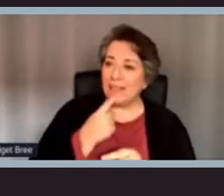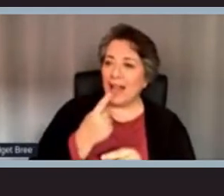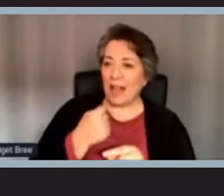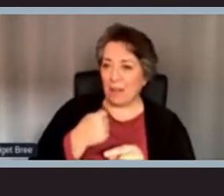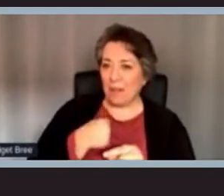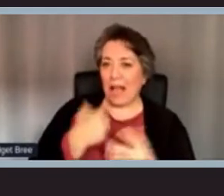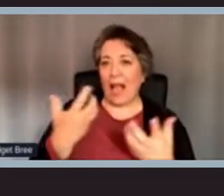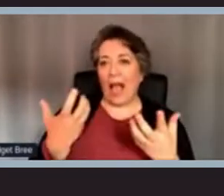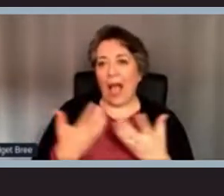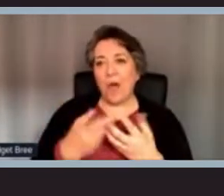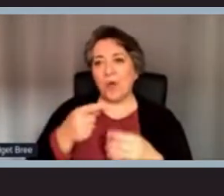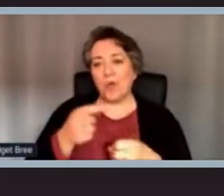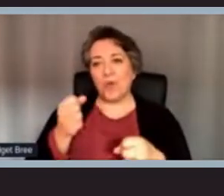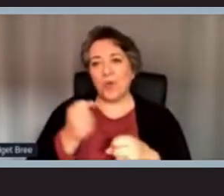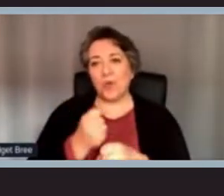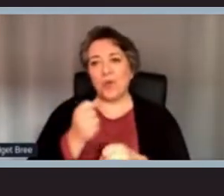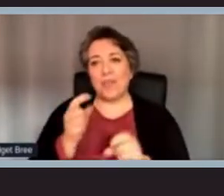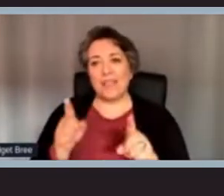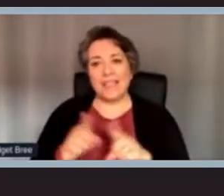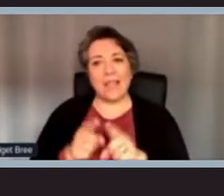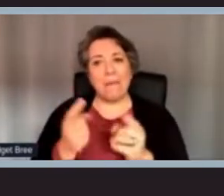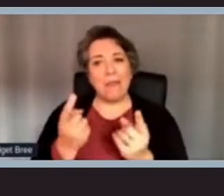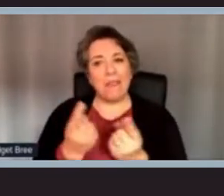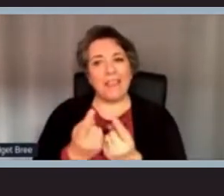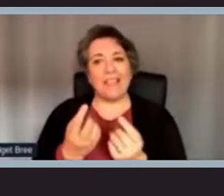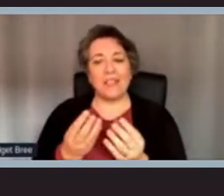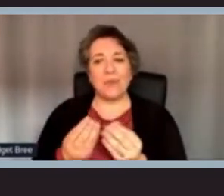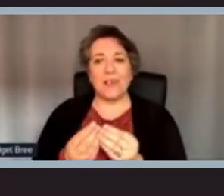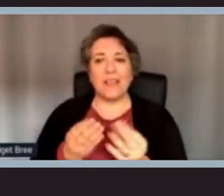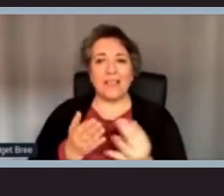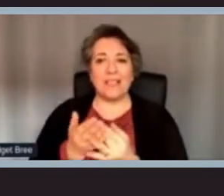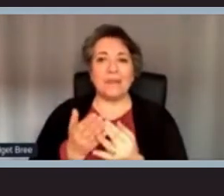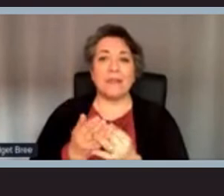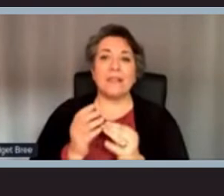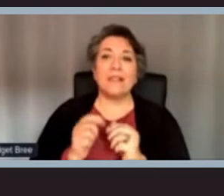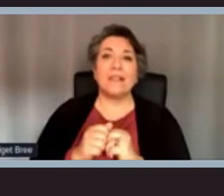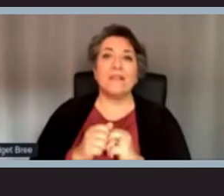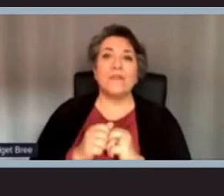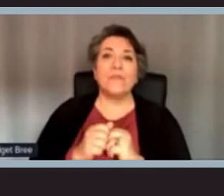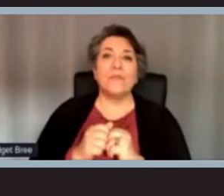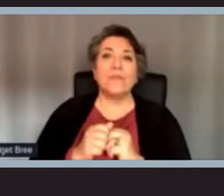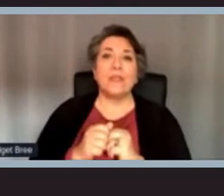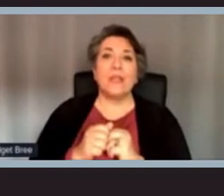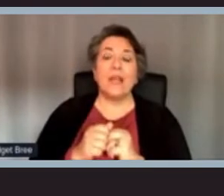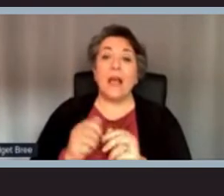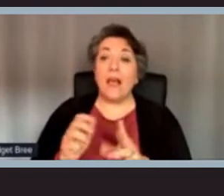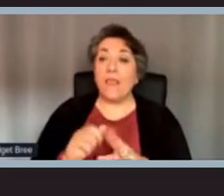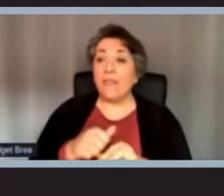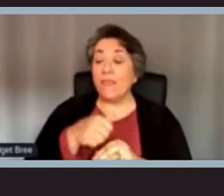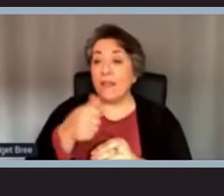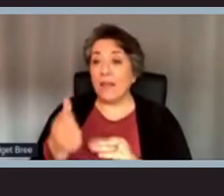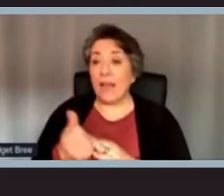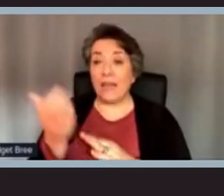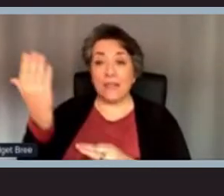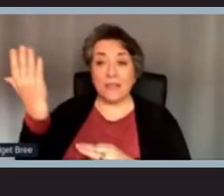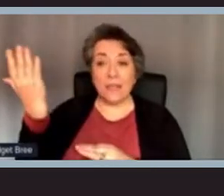Before I start reviewing the slido, the next session at 14:00 is “Innovation and Accessibility